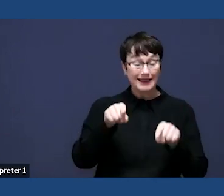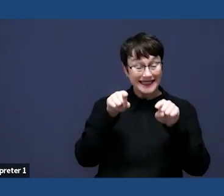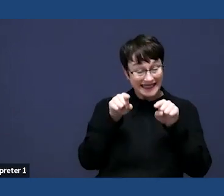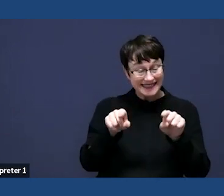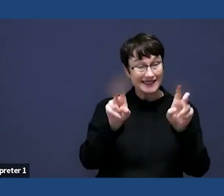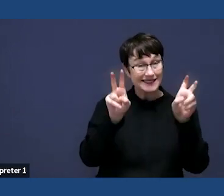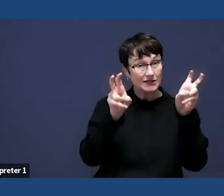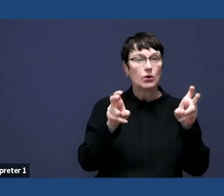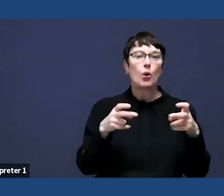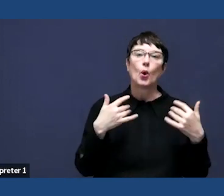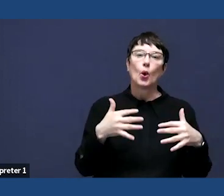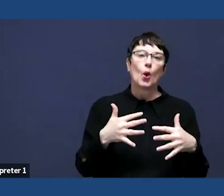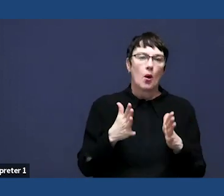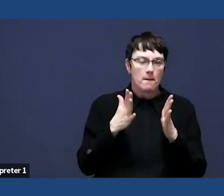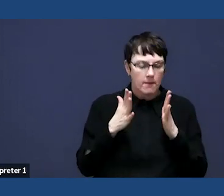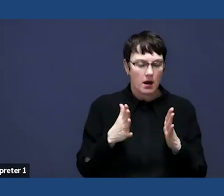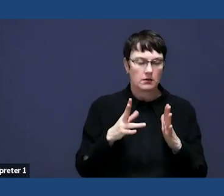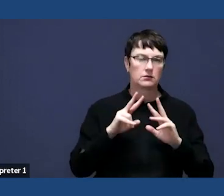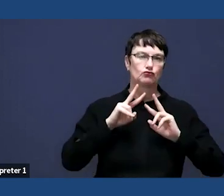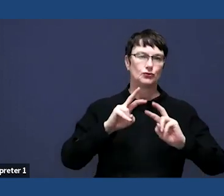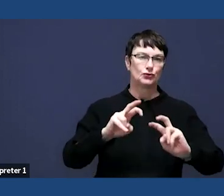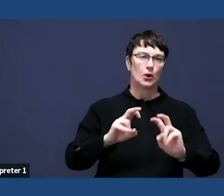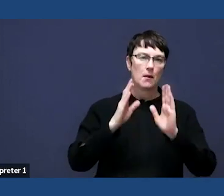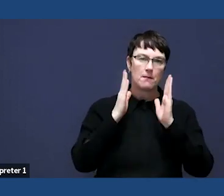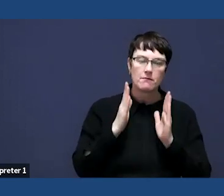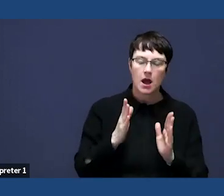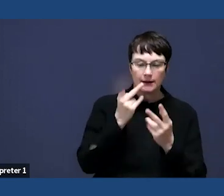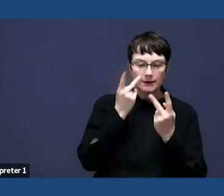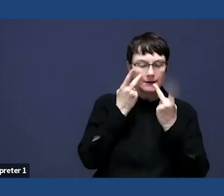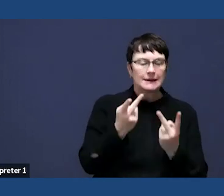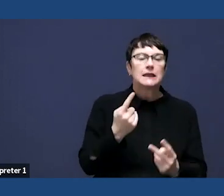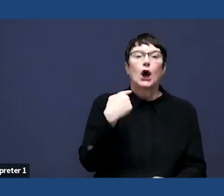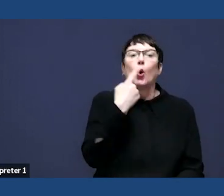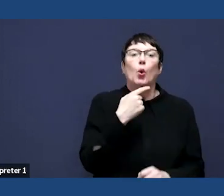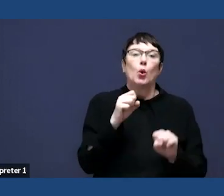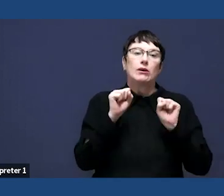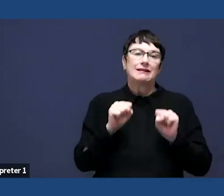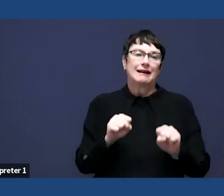And you spoke about the cities component.